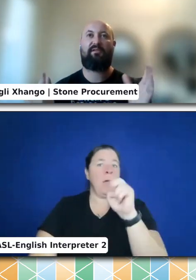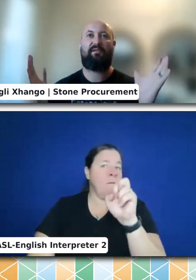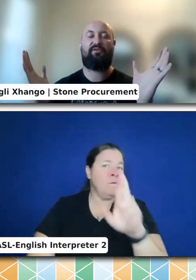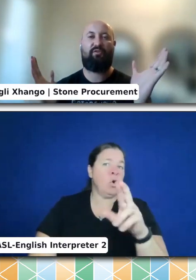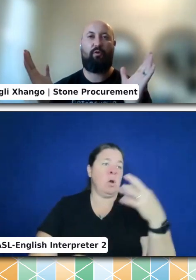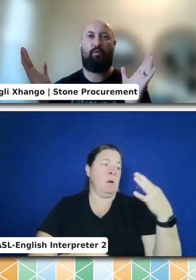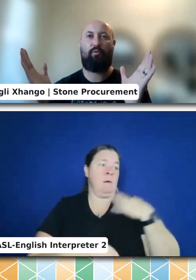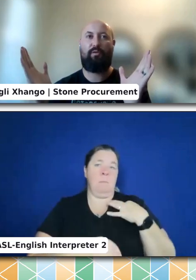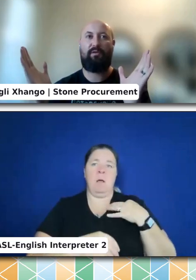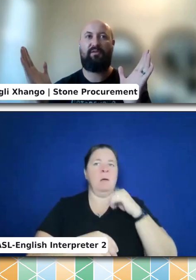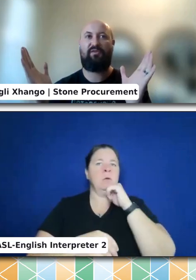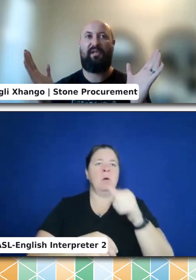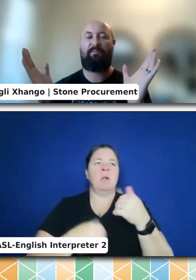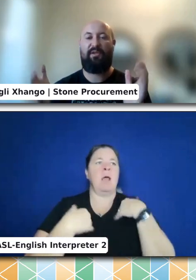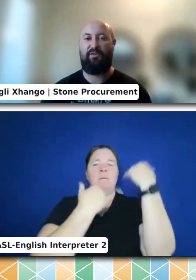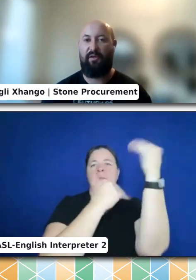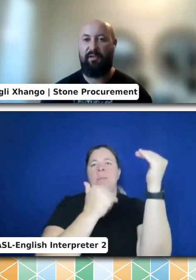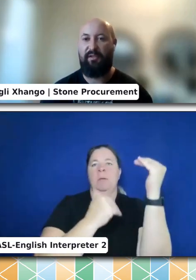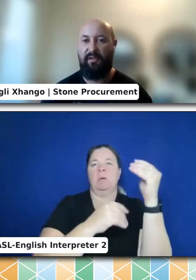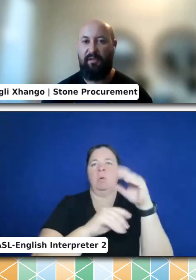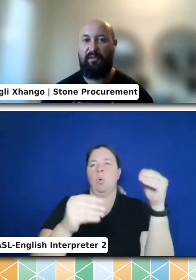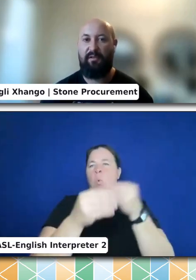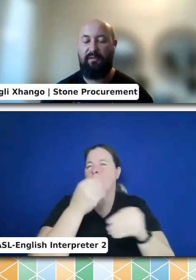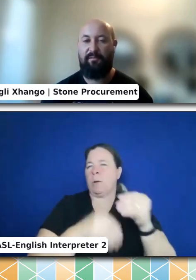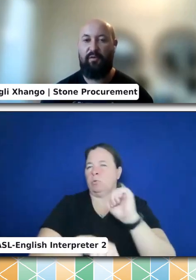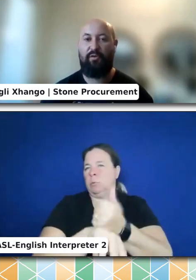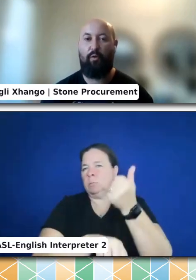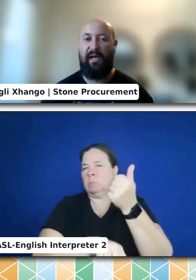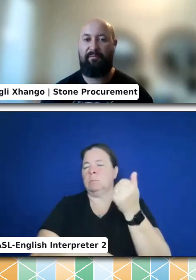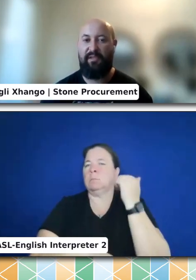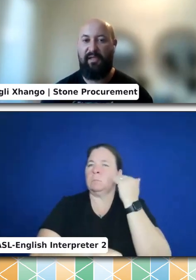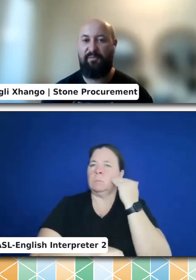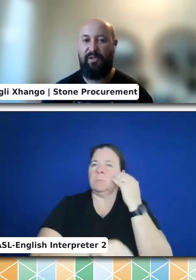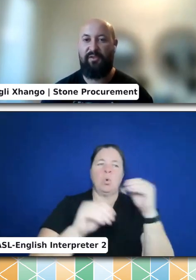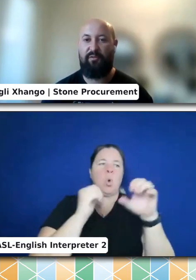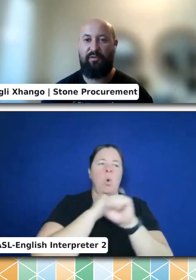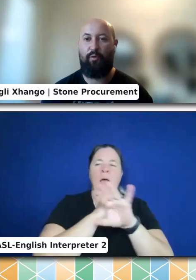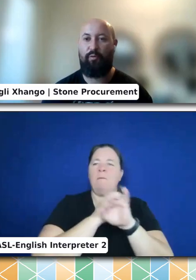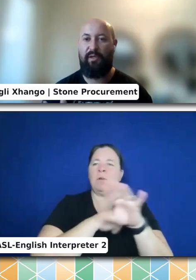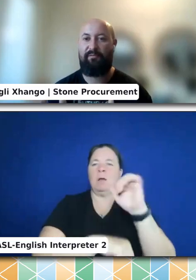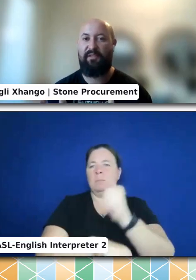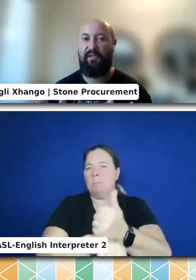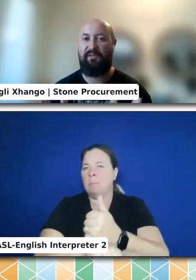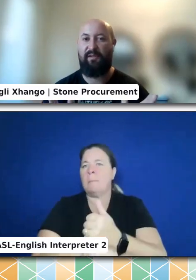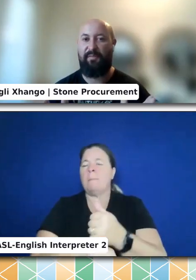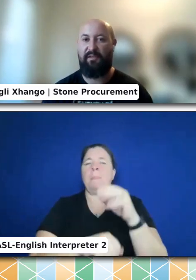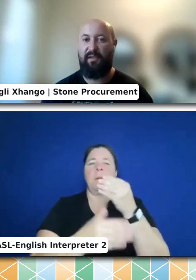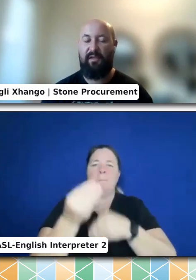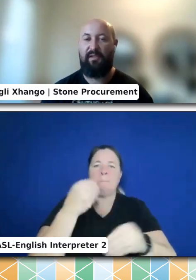There's no set budget on it. Or no advertised budget, or no advertised limit.